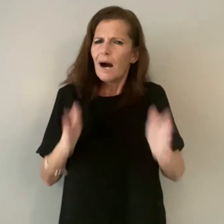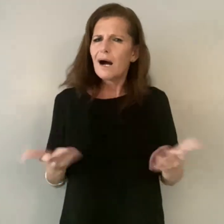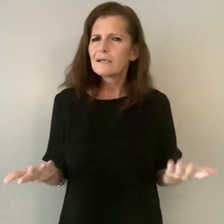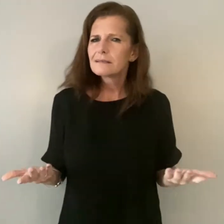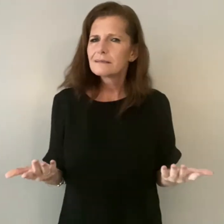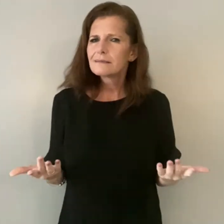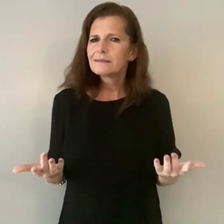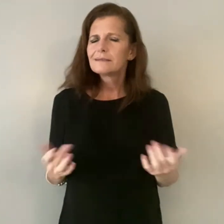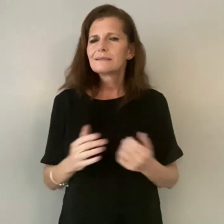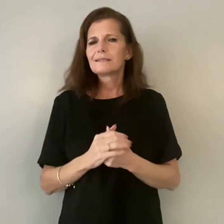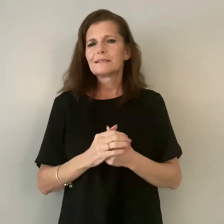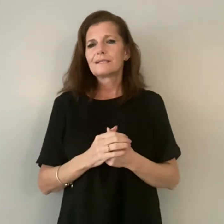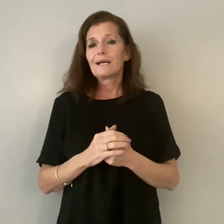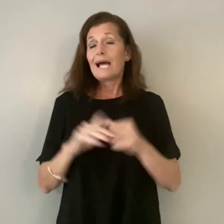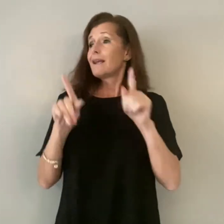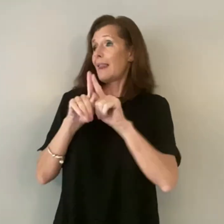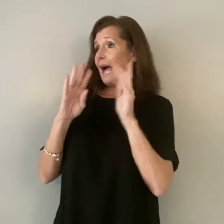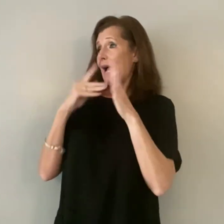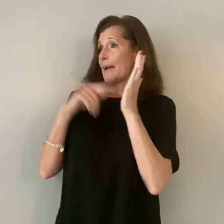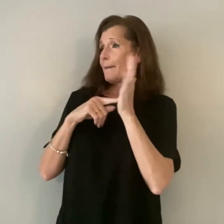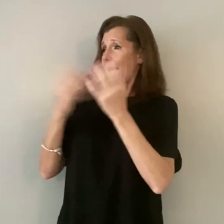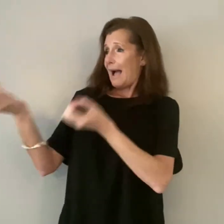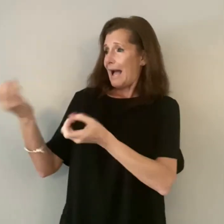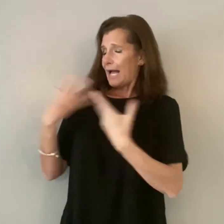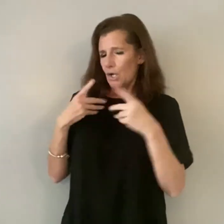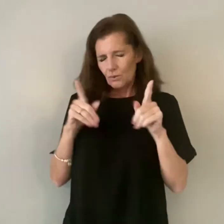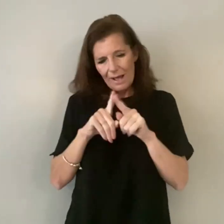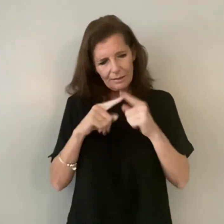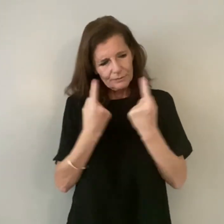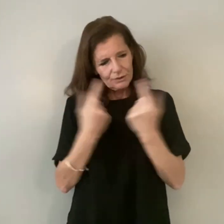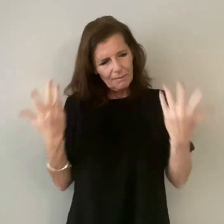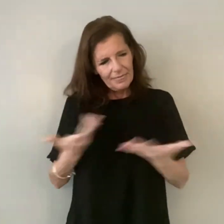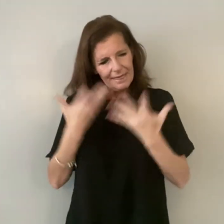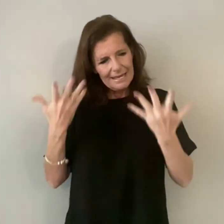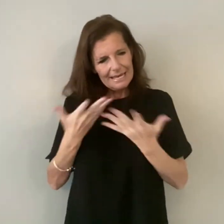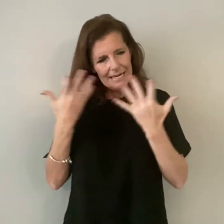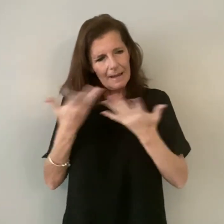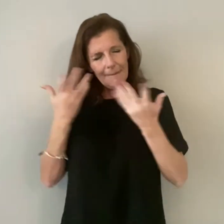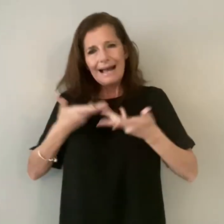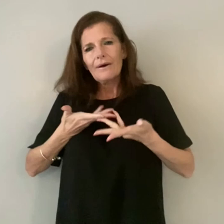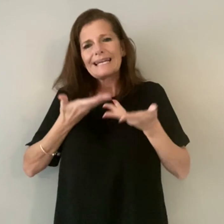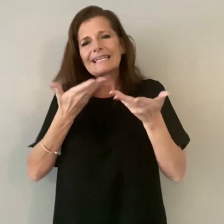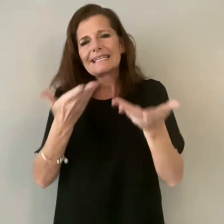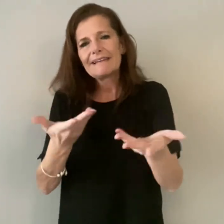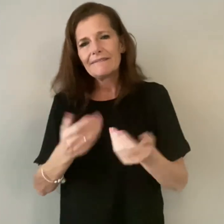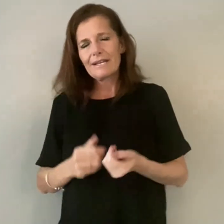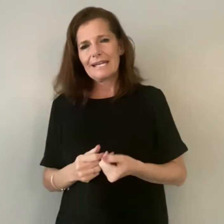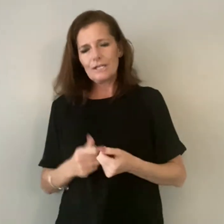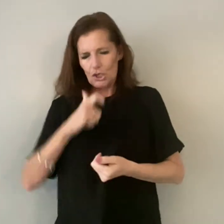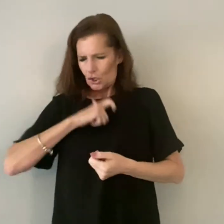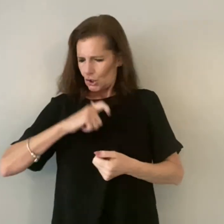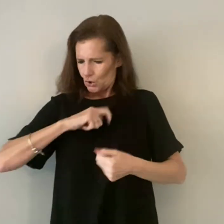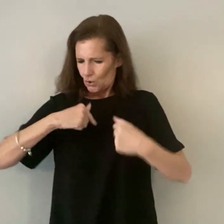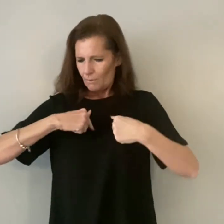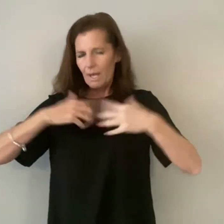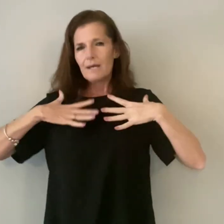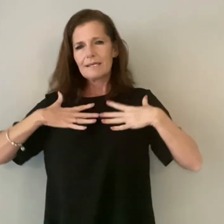I think then other than what might have already said there's something about giving. And I think there's something about the human human need